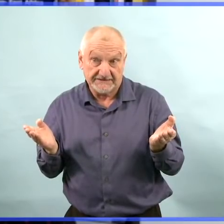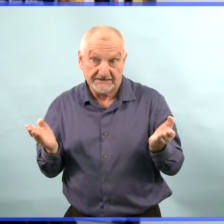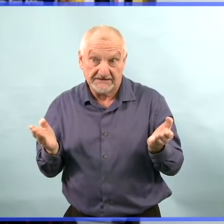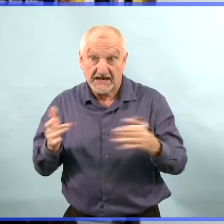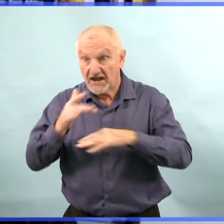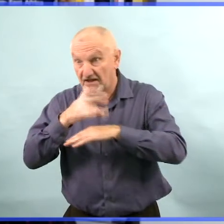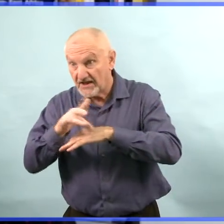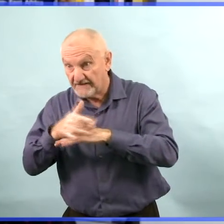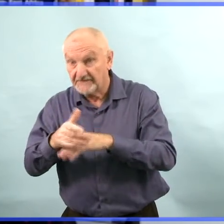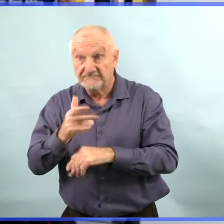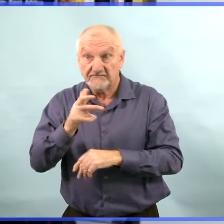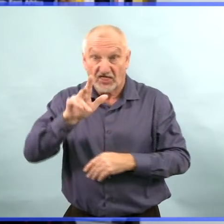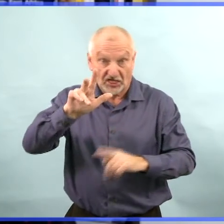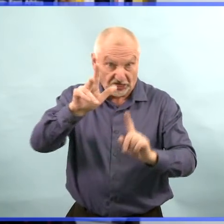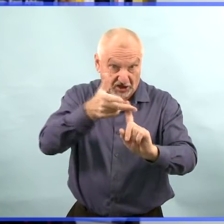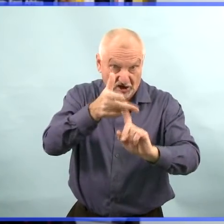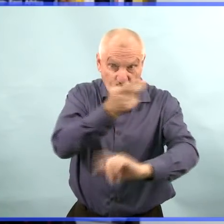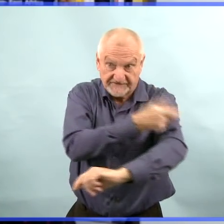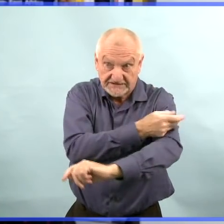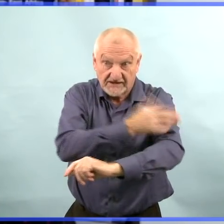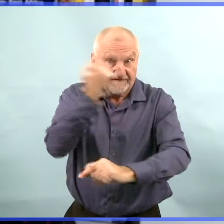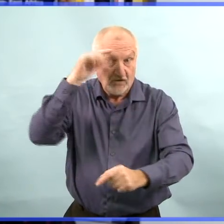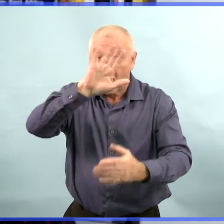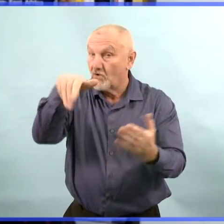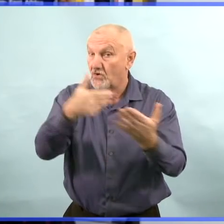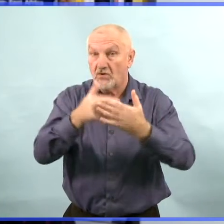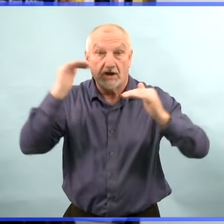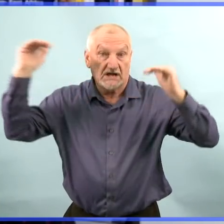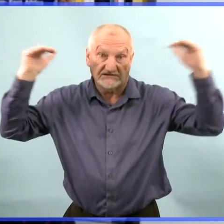although you can look on our website for a list of individuals where